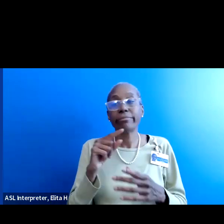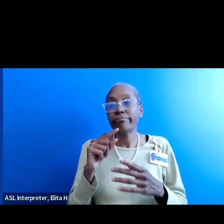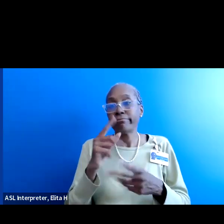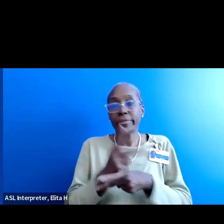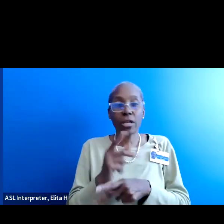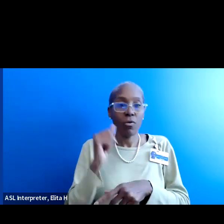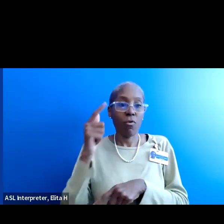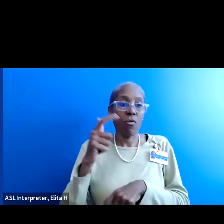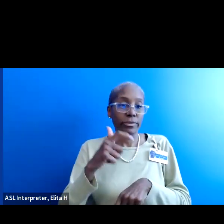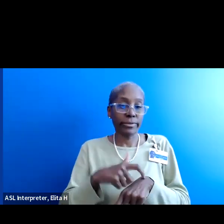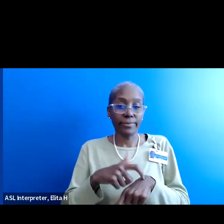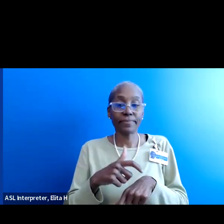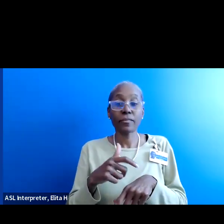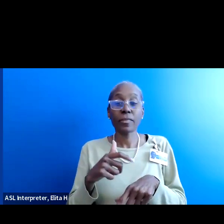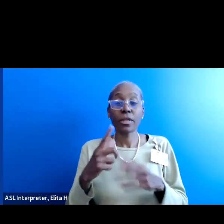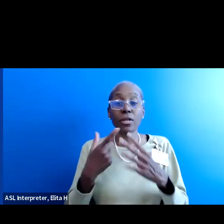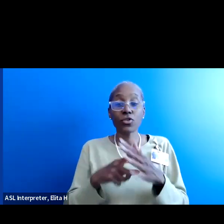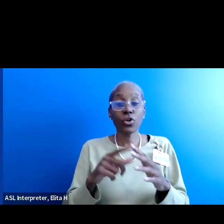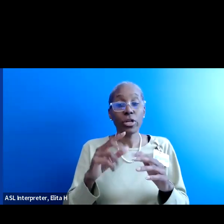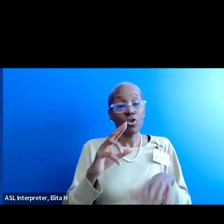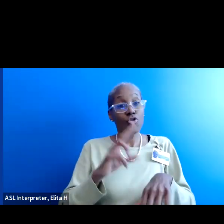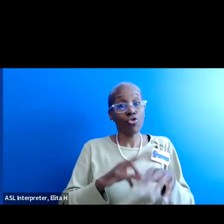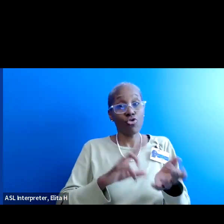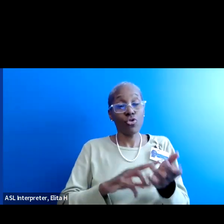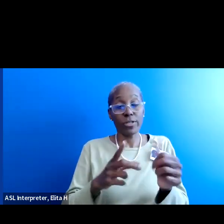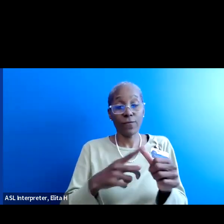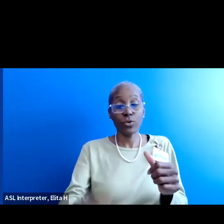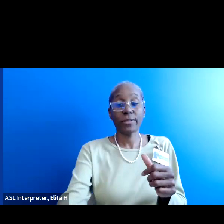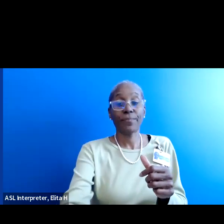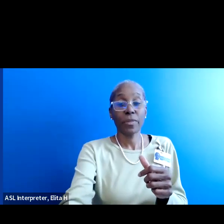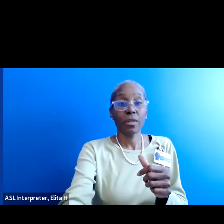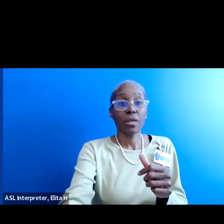Started out just in nursing facility advocacy, but now in residential care